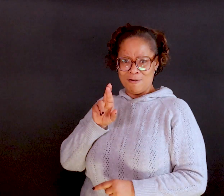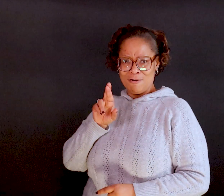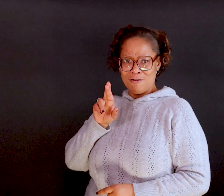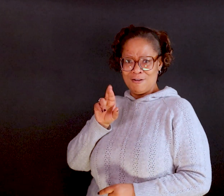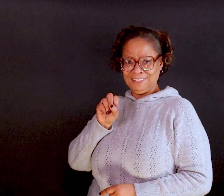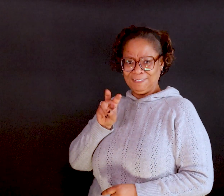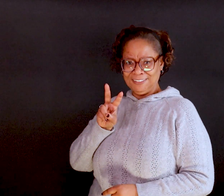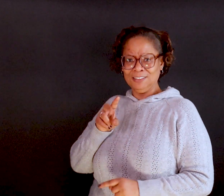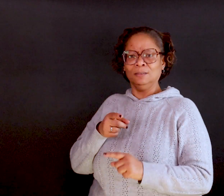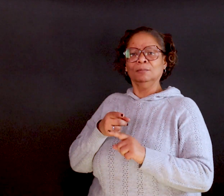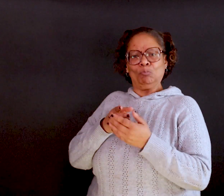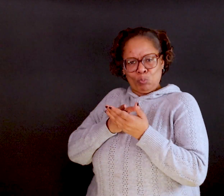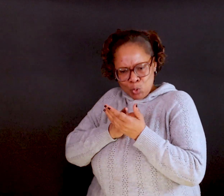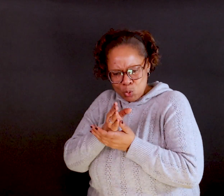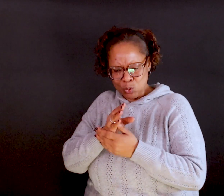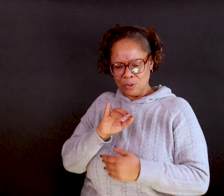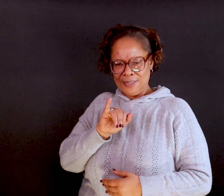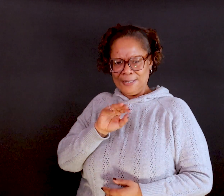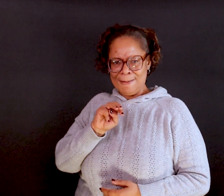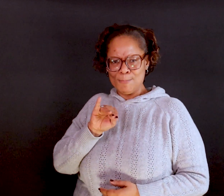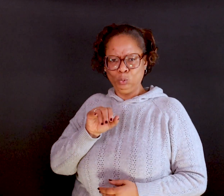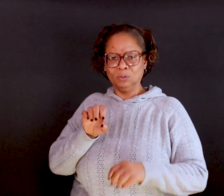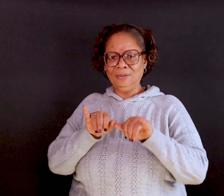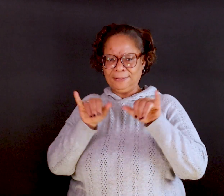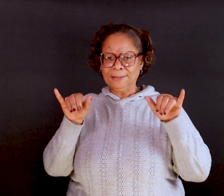Protection from RSV through immunization.